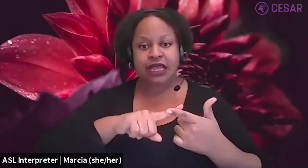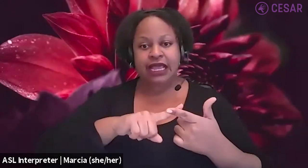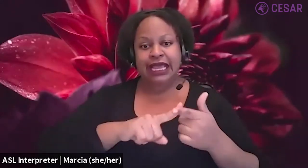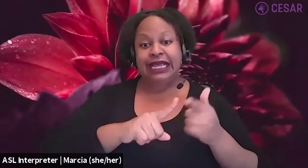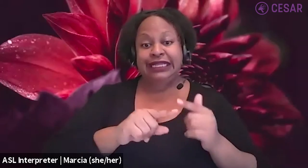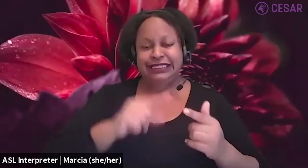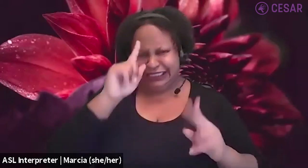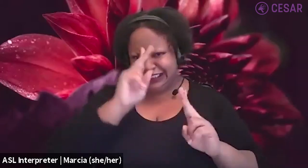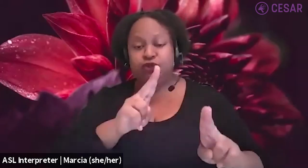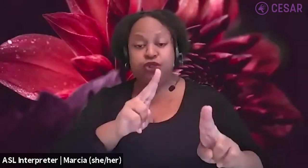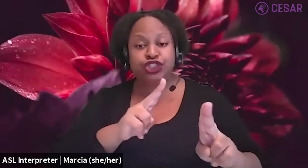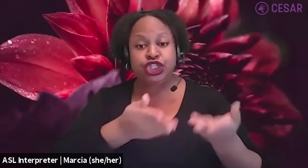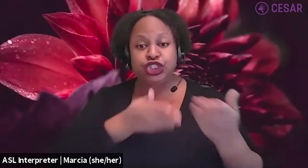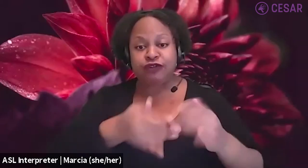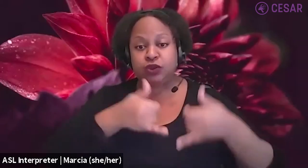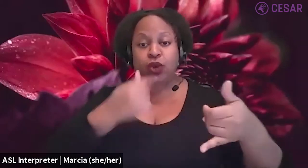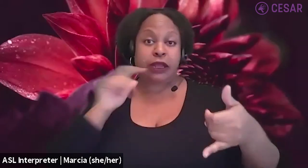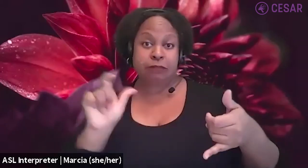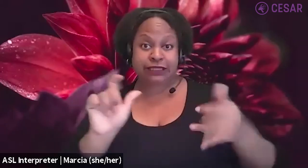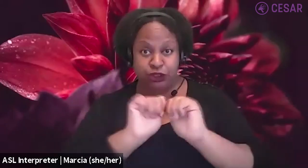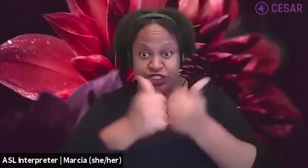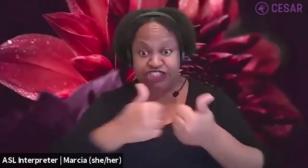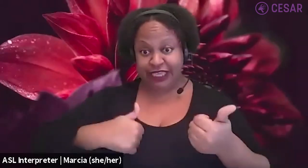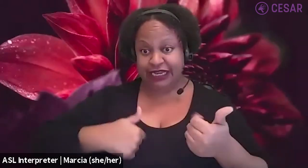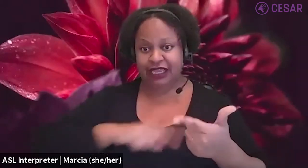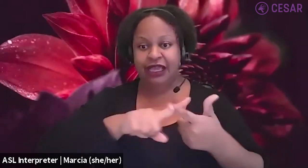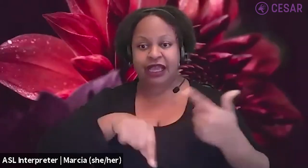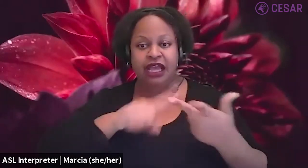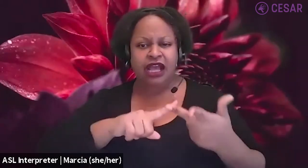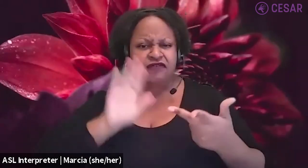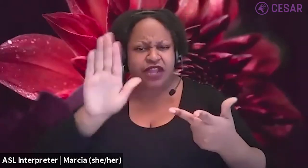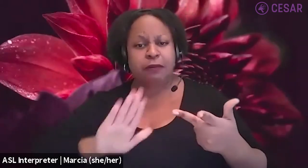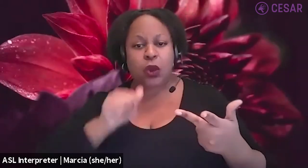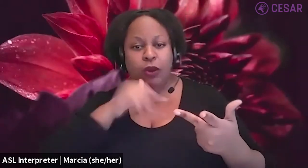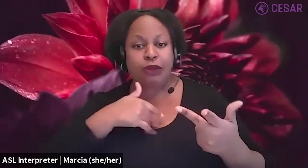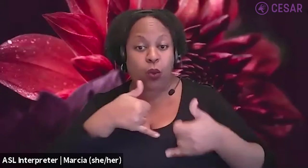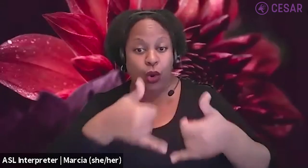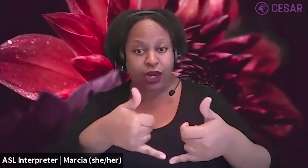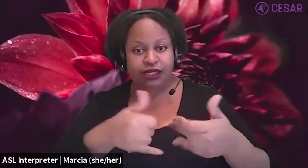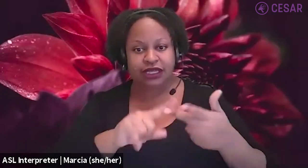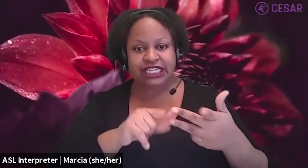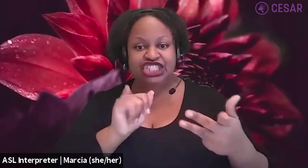Award from the Muslim Association of Canada, The Phenomenal Woman award, the Jane Jacobs prize,